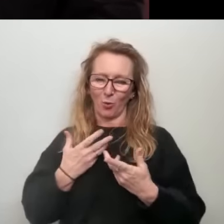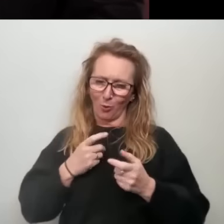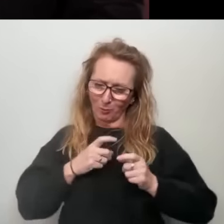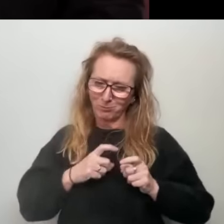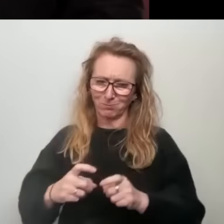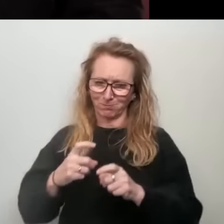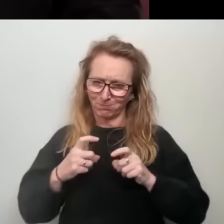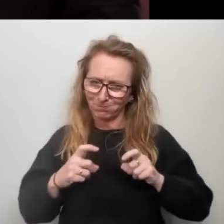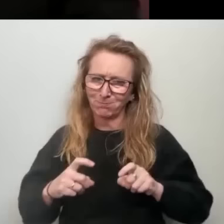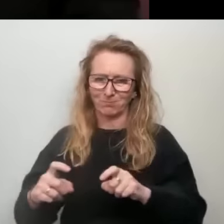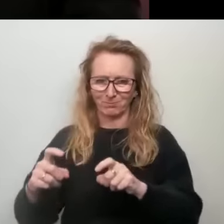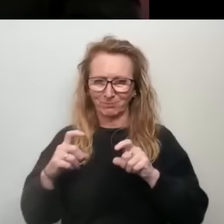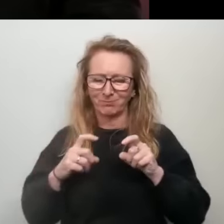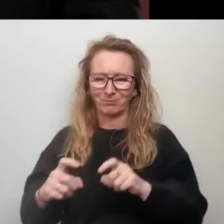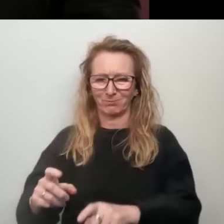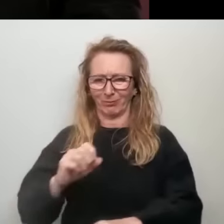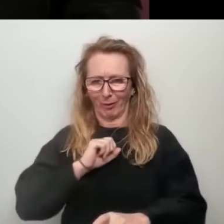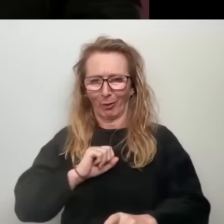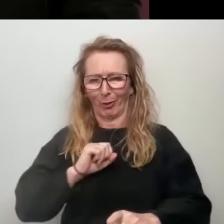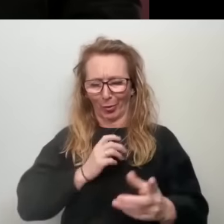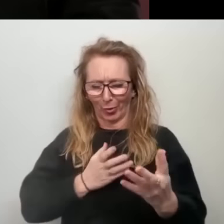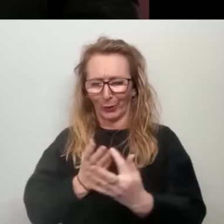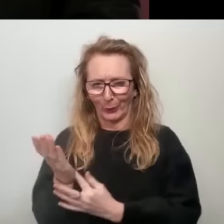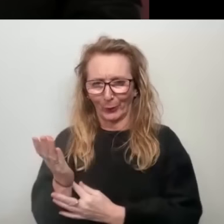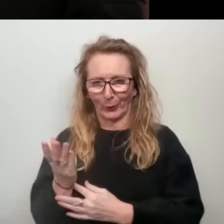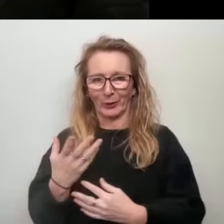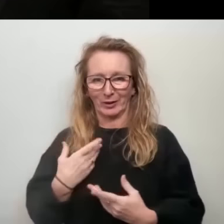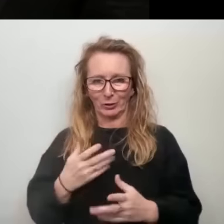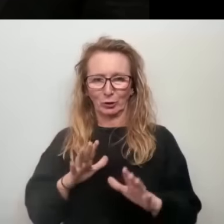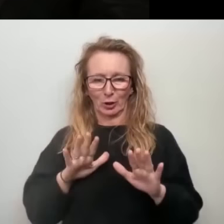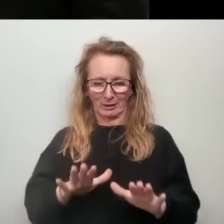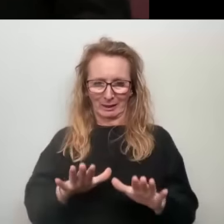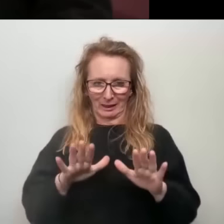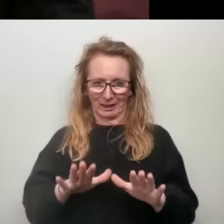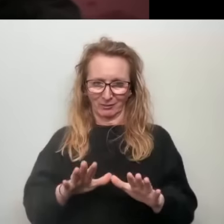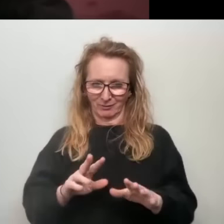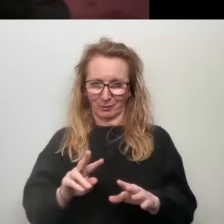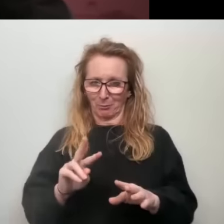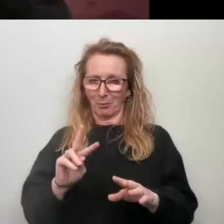and we'll just give you a couple of seconds hopefully to get your throat back in order.